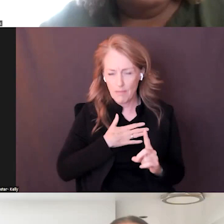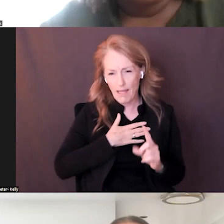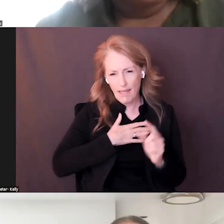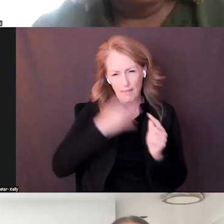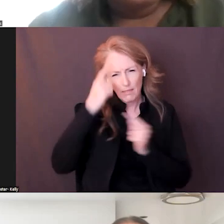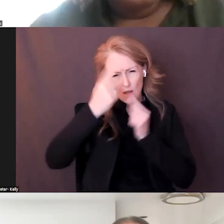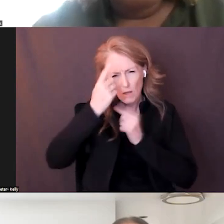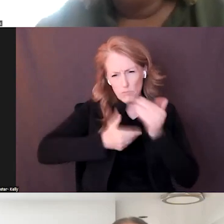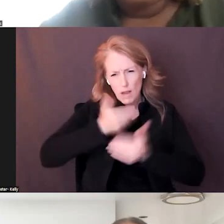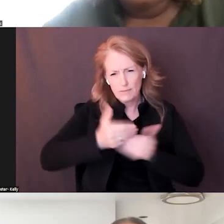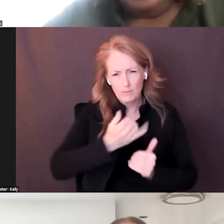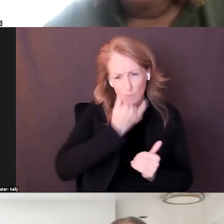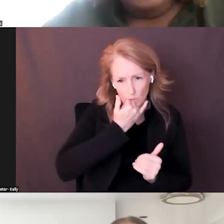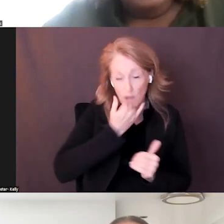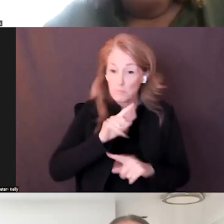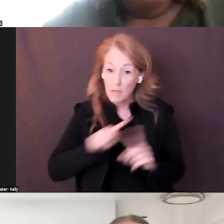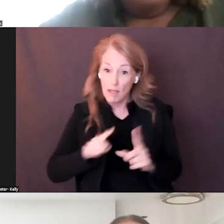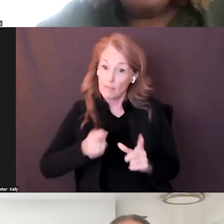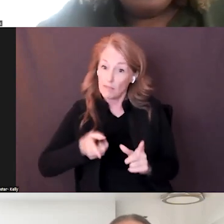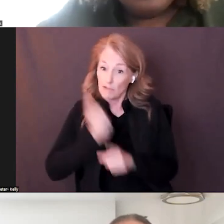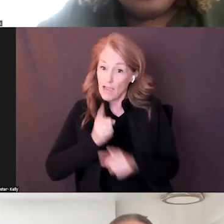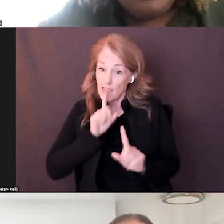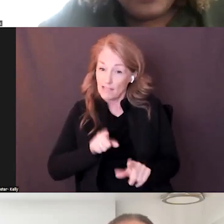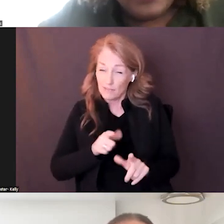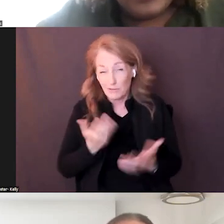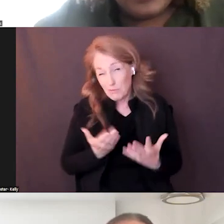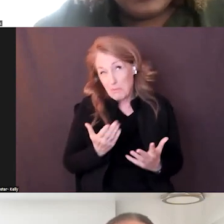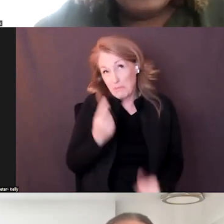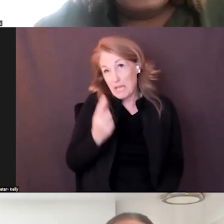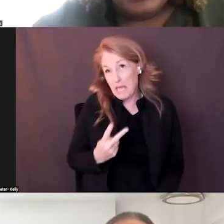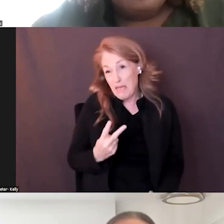I GOT THE RIGHT ANSWER SO...